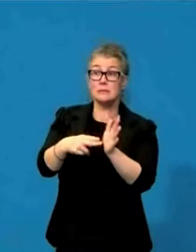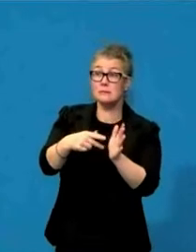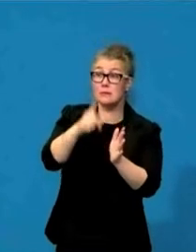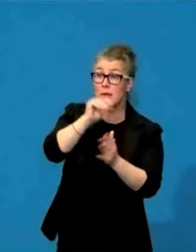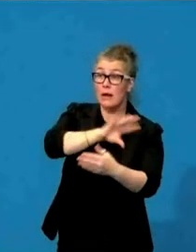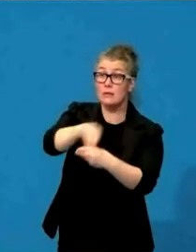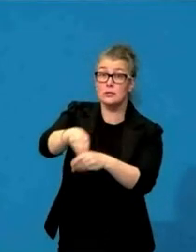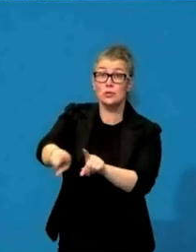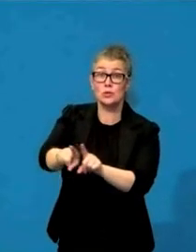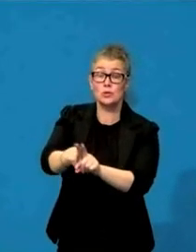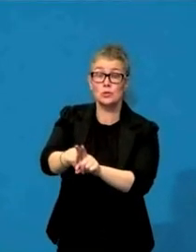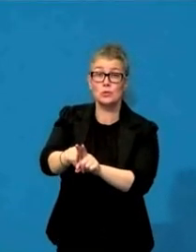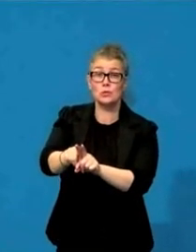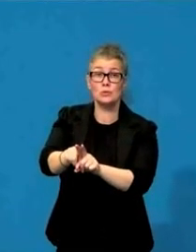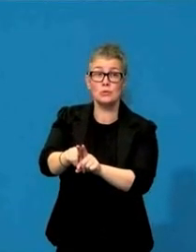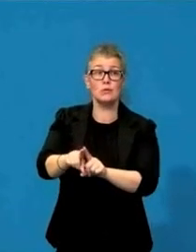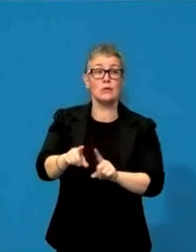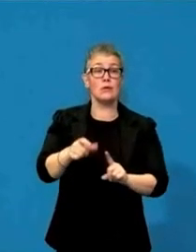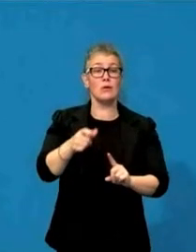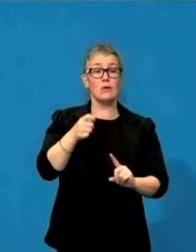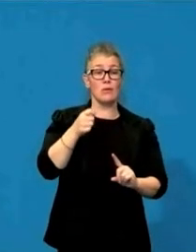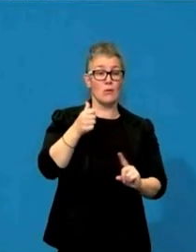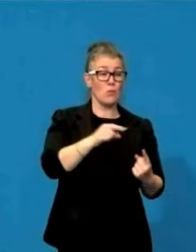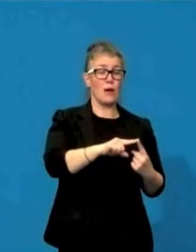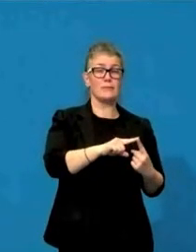he engaged quite significantly. The other engaged less significantly.